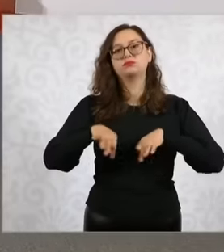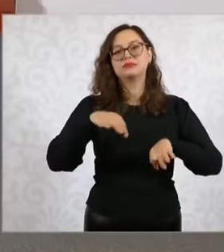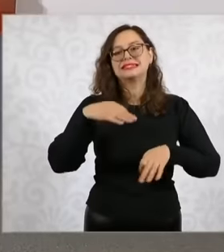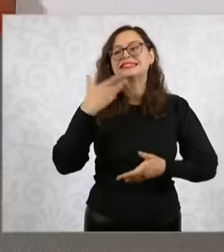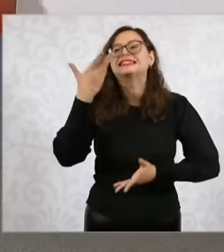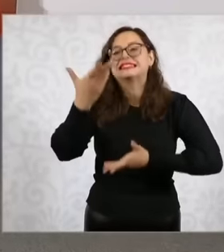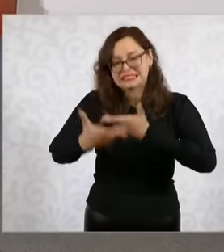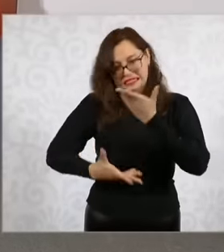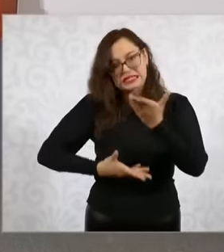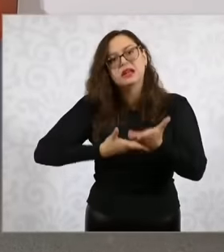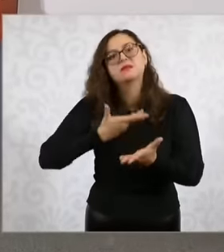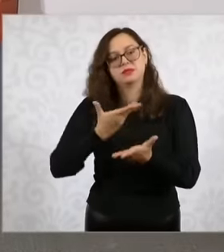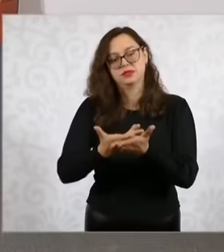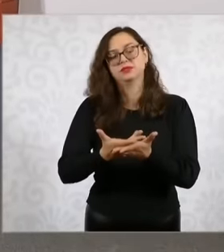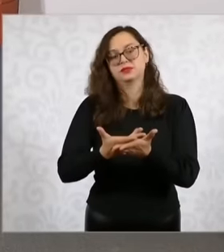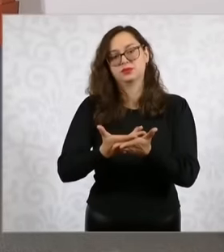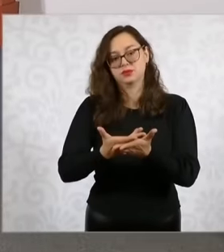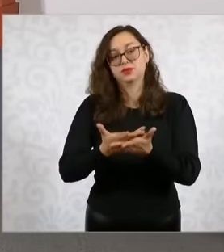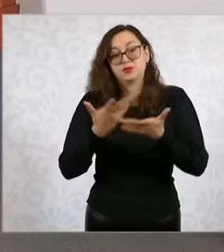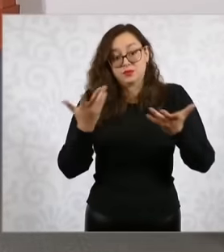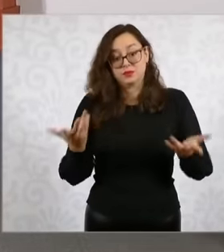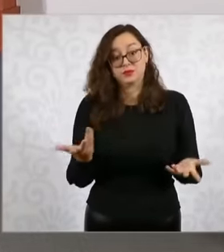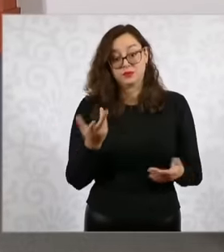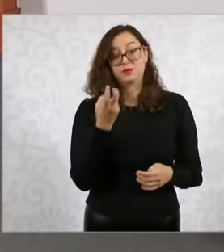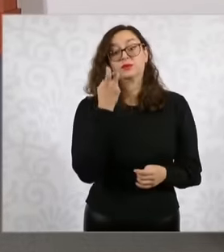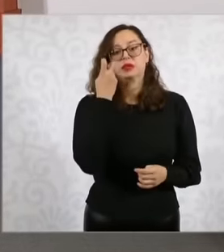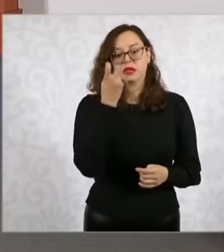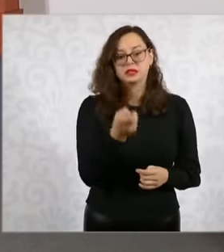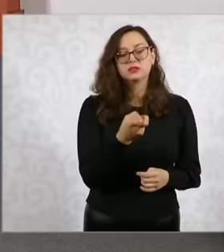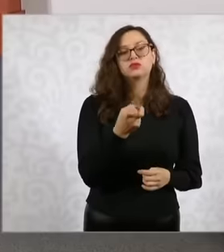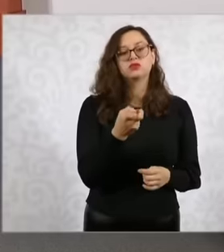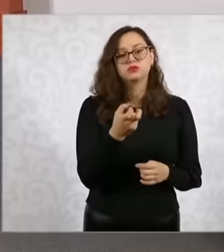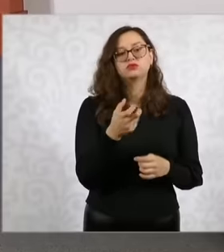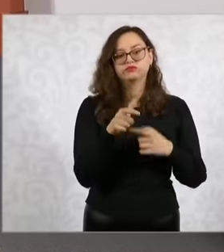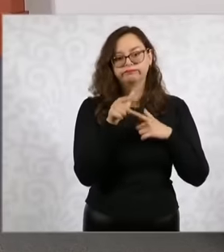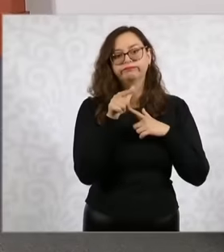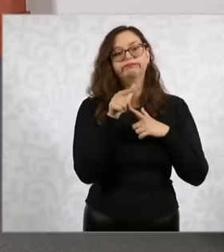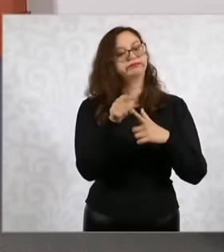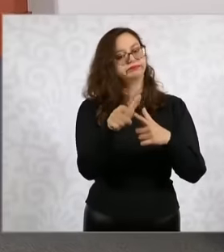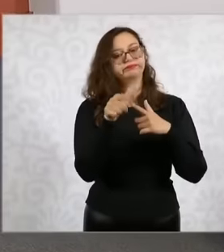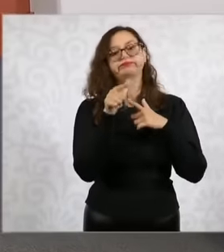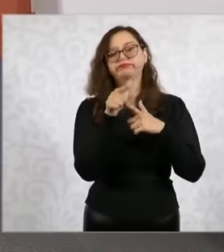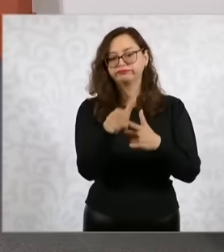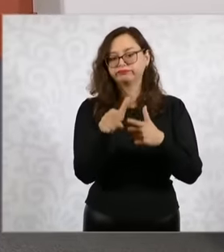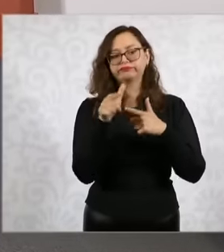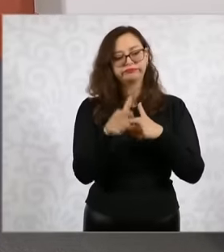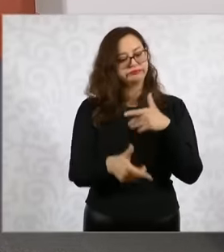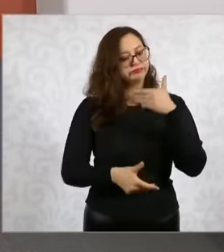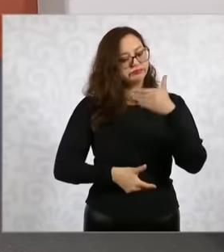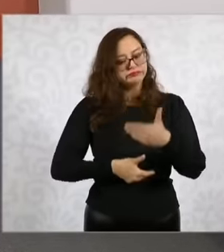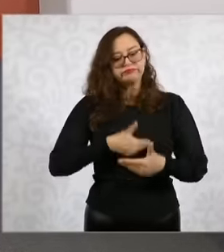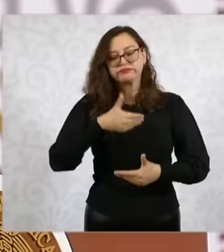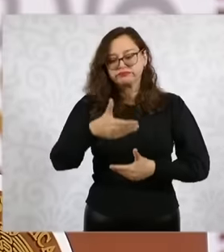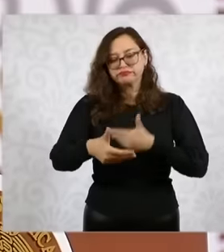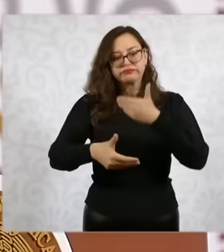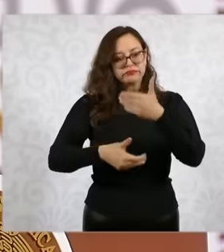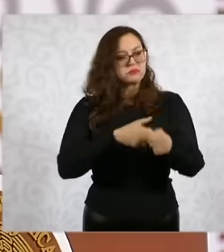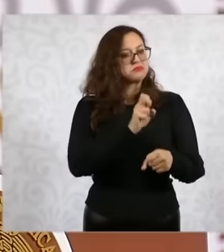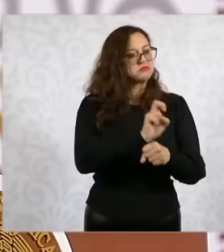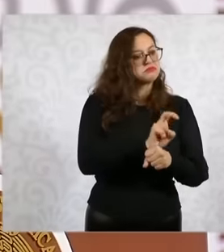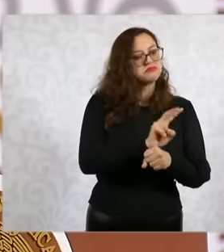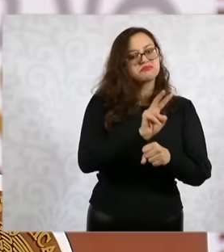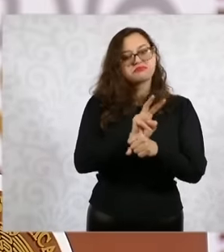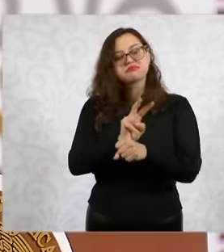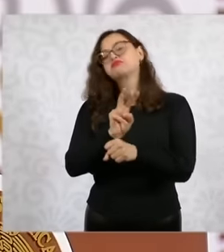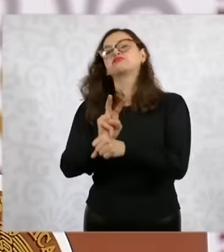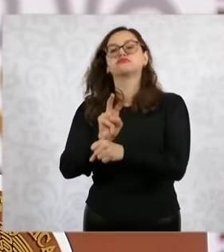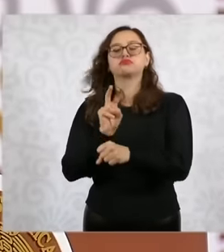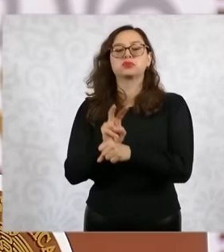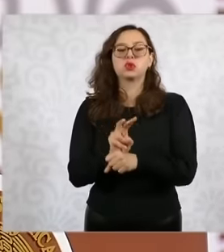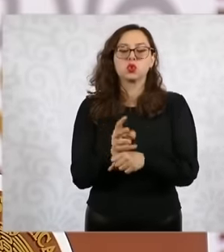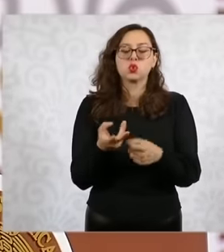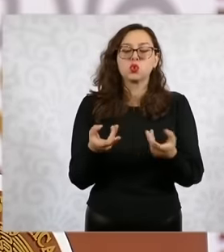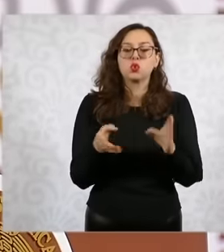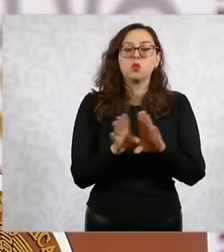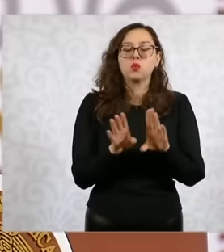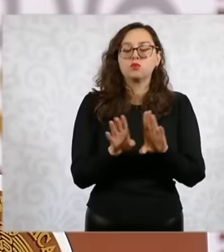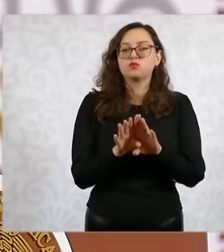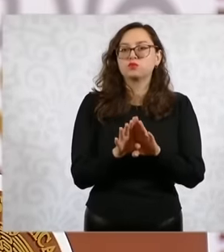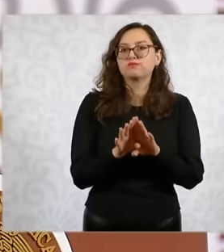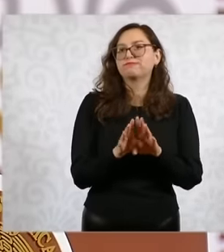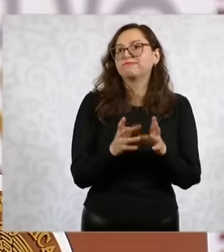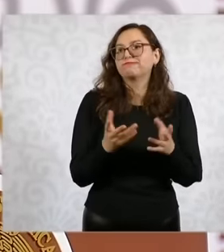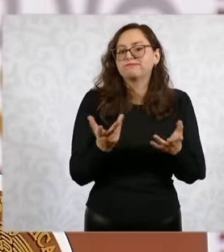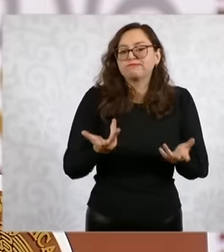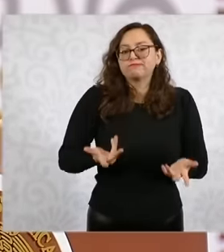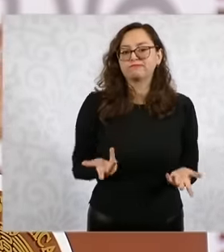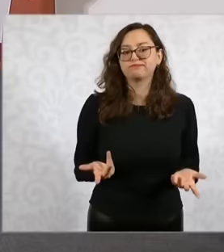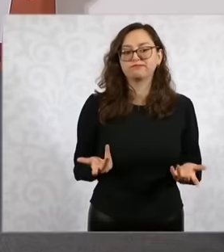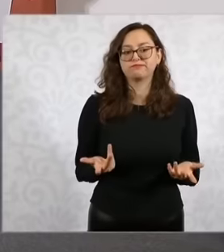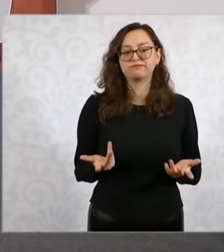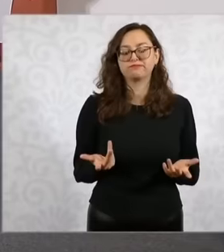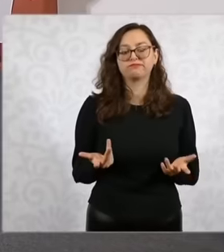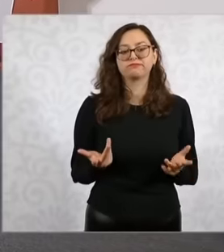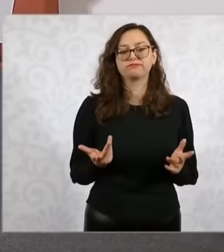we are going to have follow-up work per para e so that we do not leave behind all the programs that